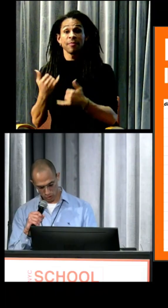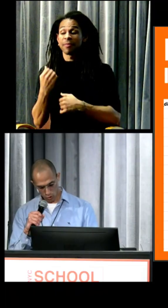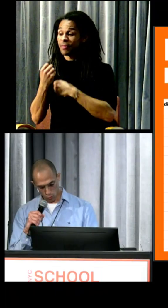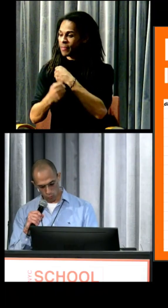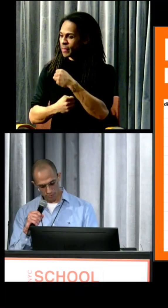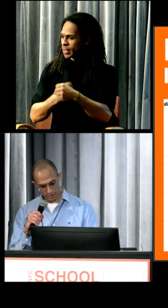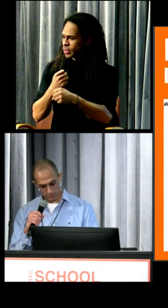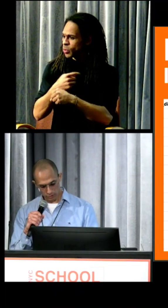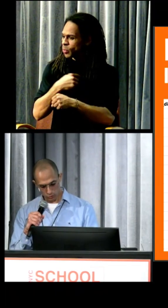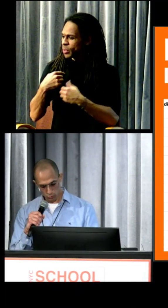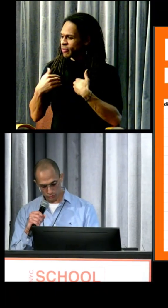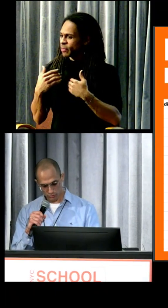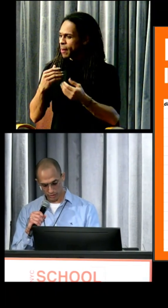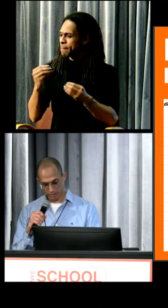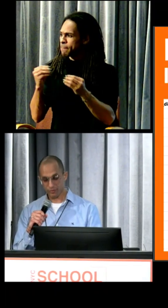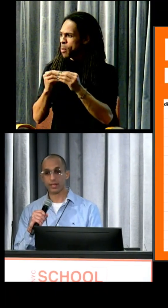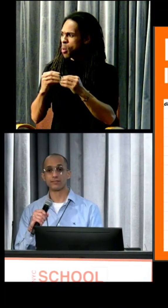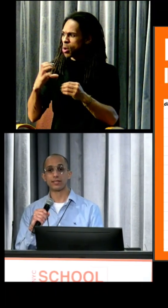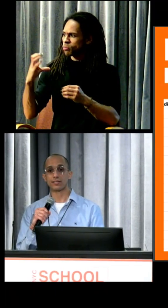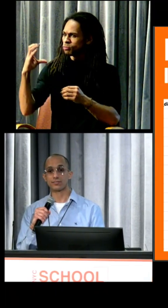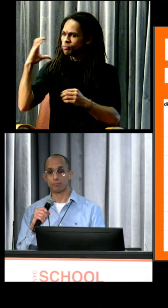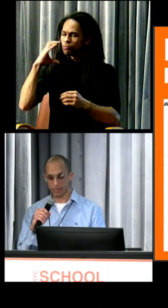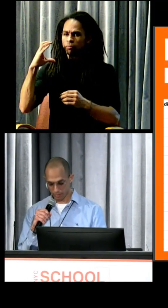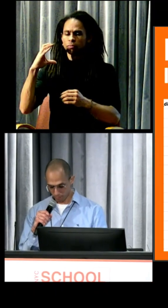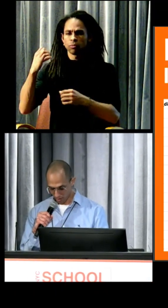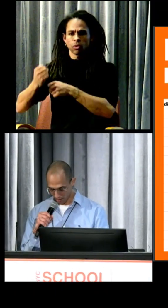Hello, hi. My name is Alejandra. I use she, her pronouns.